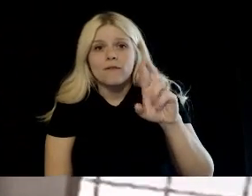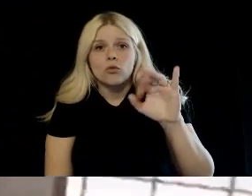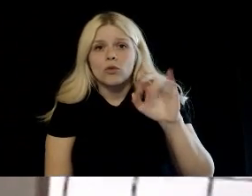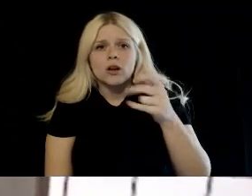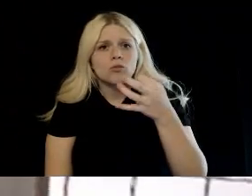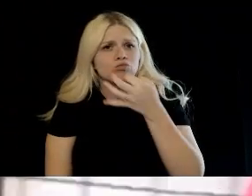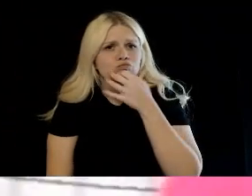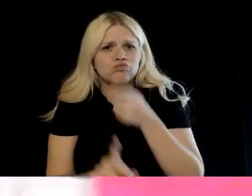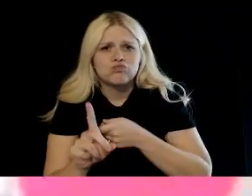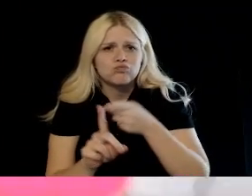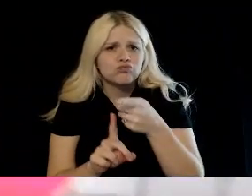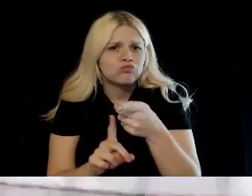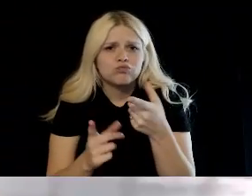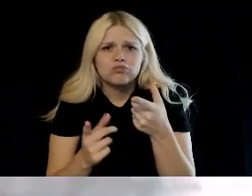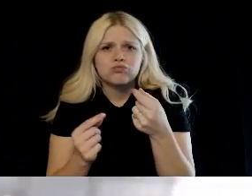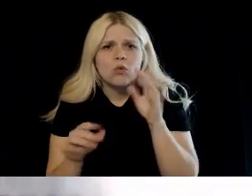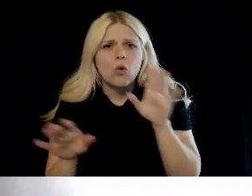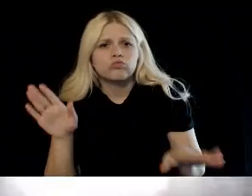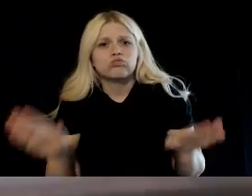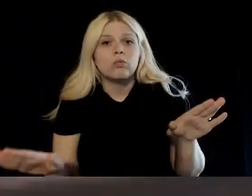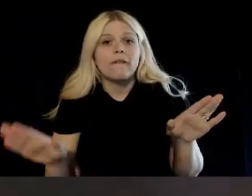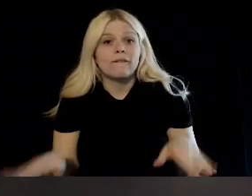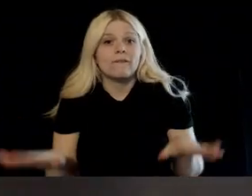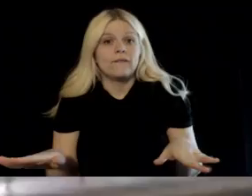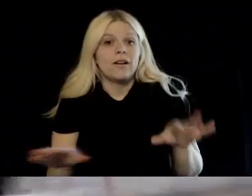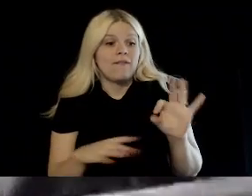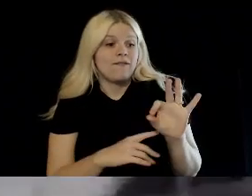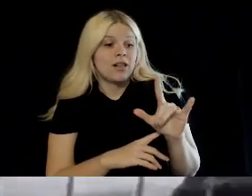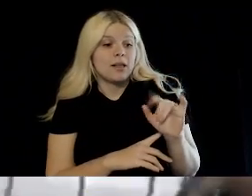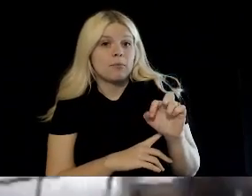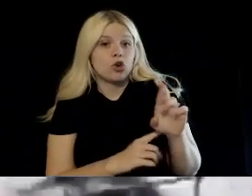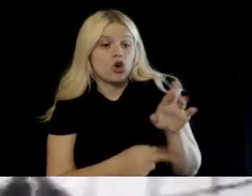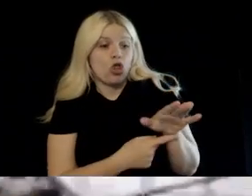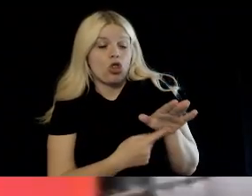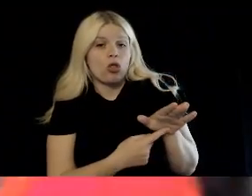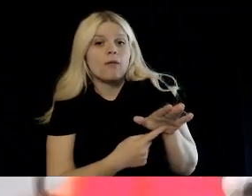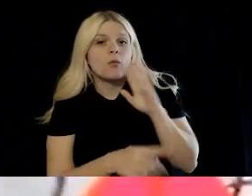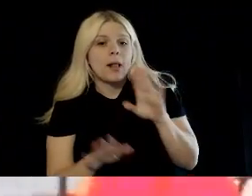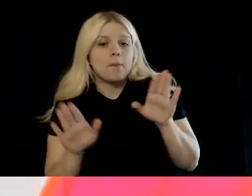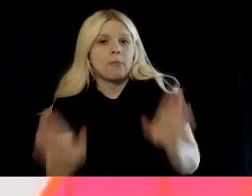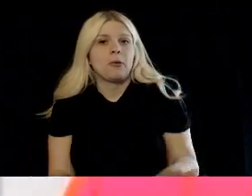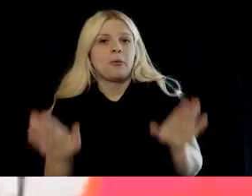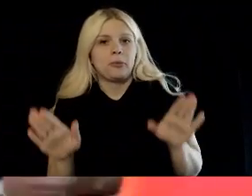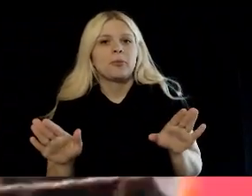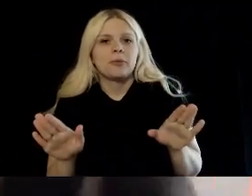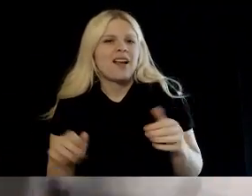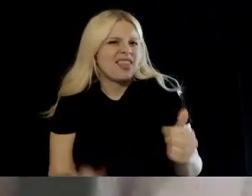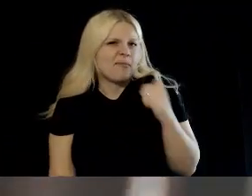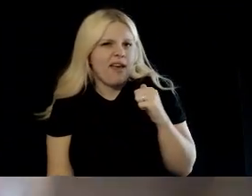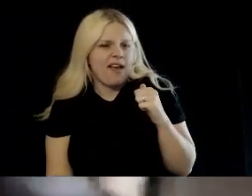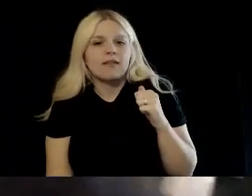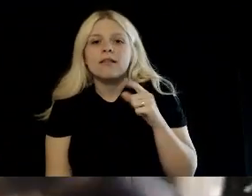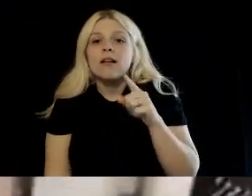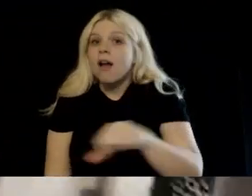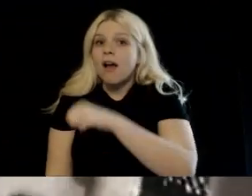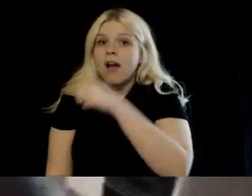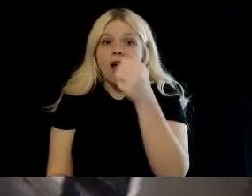flipper print. Our other sea lion, Diego, doesn't know how to do this. Erica: Oh my goodness, he's so big!